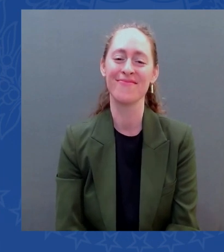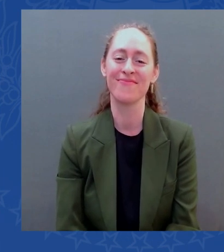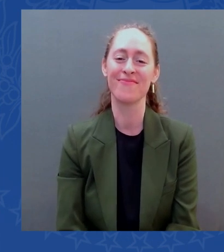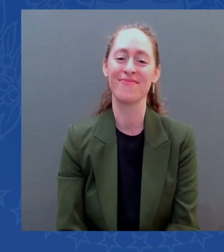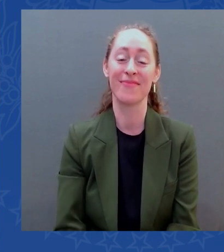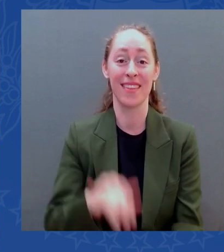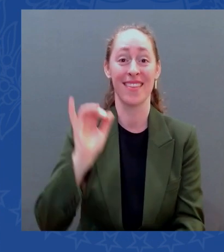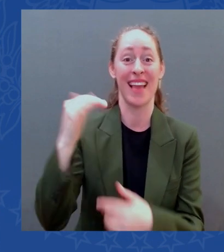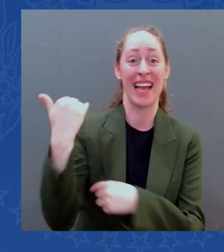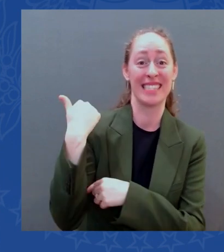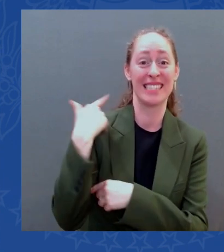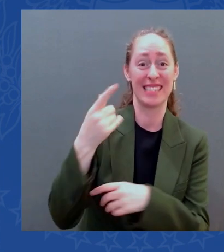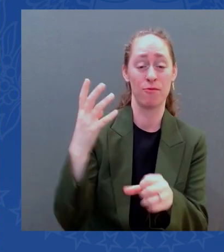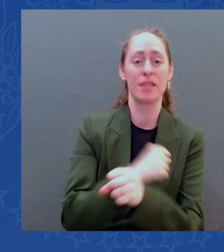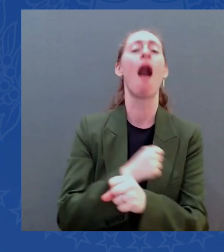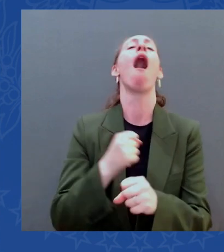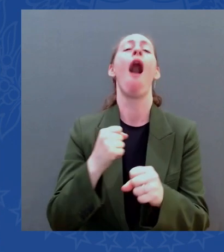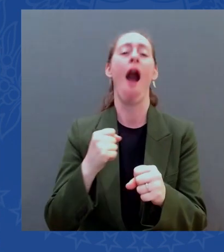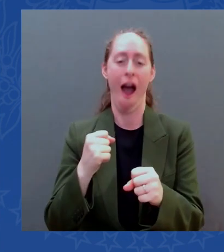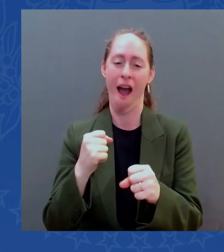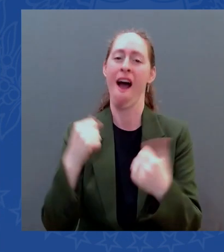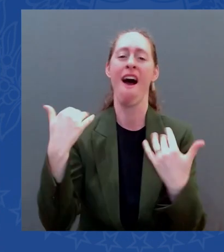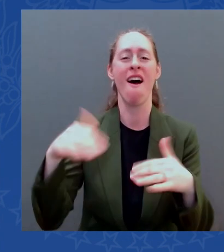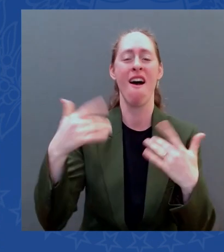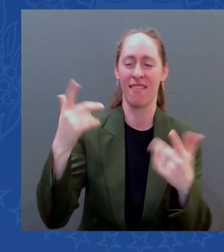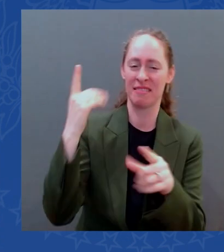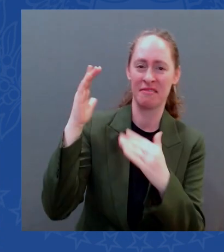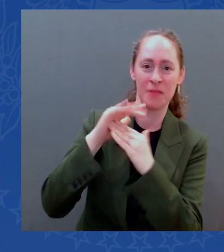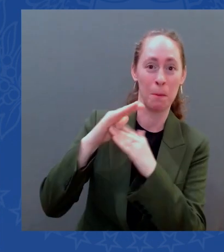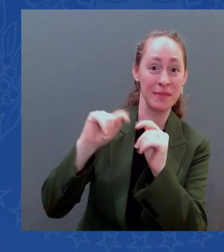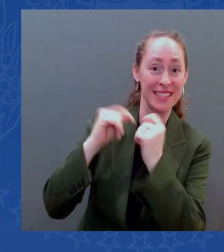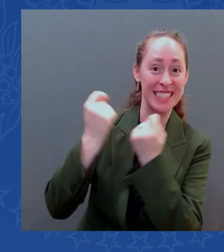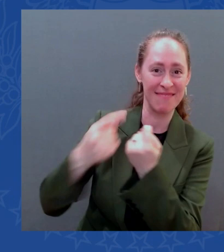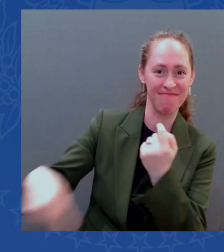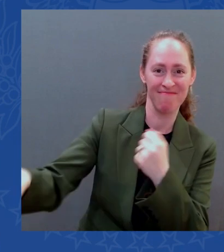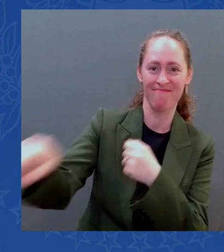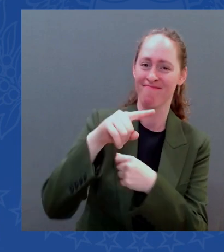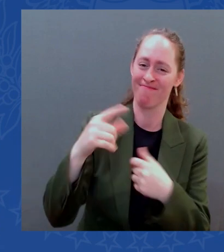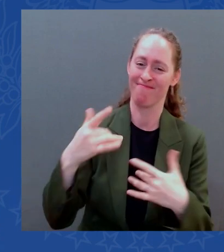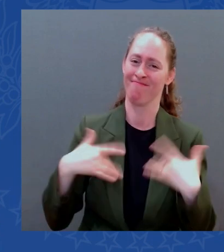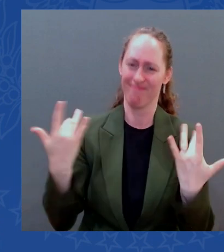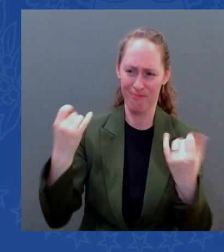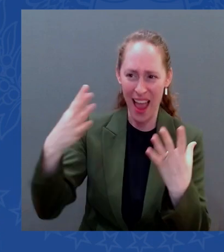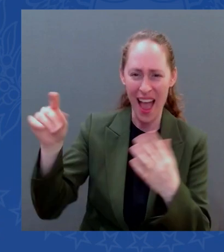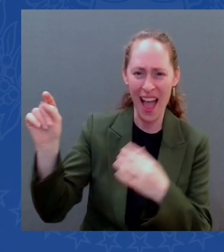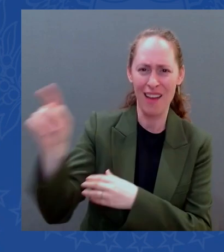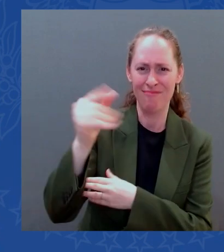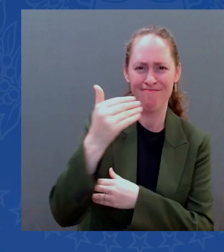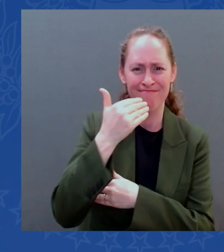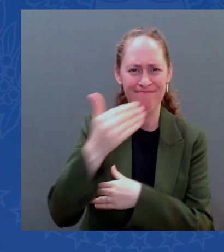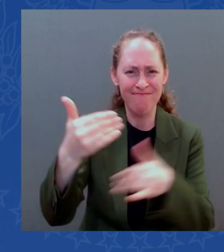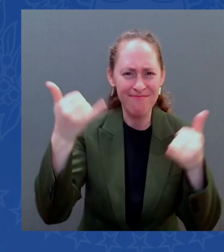with outstanding players at every level, led by your captain, the Lightning stalwart of 14 seasons.